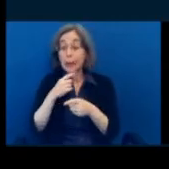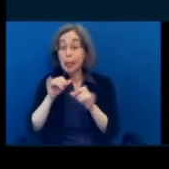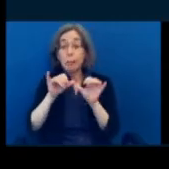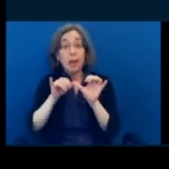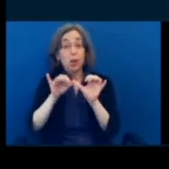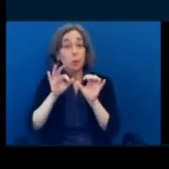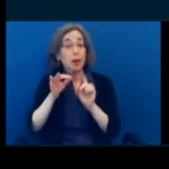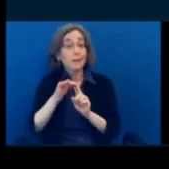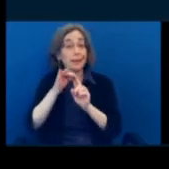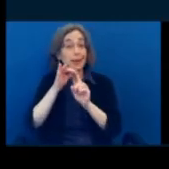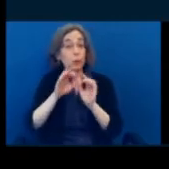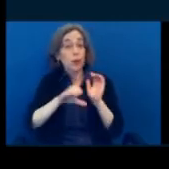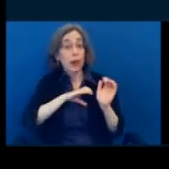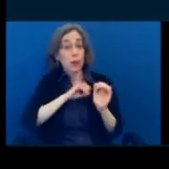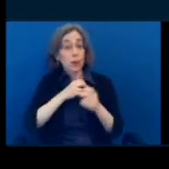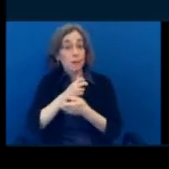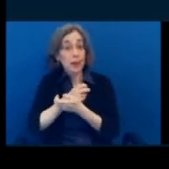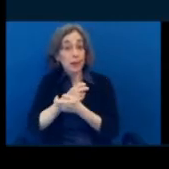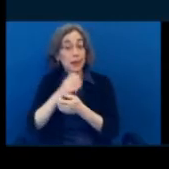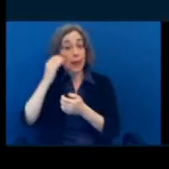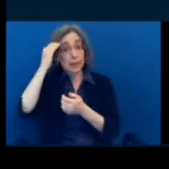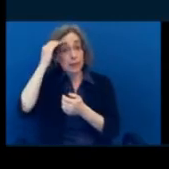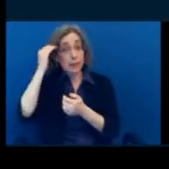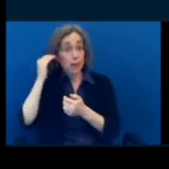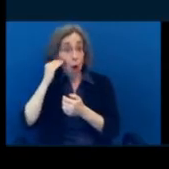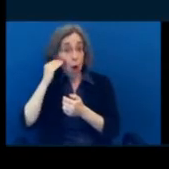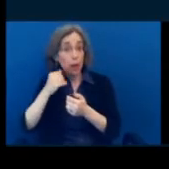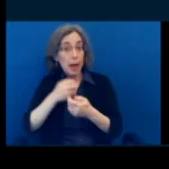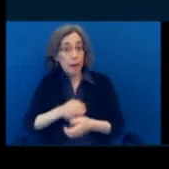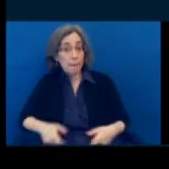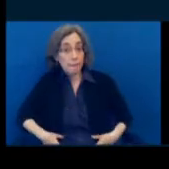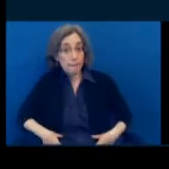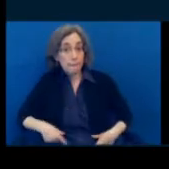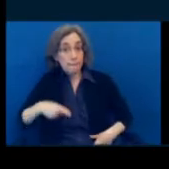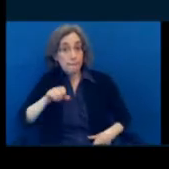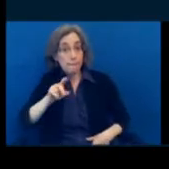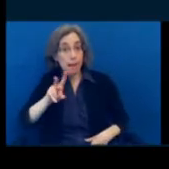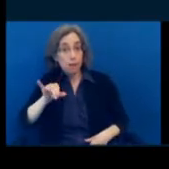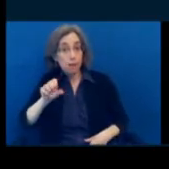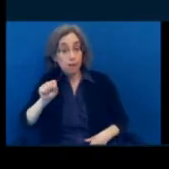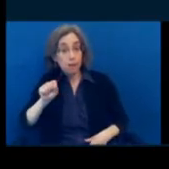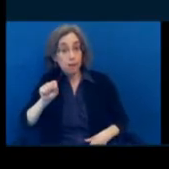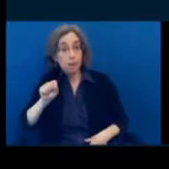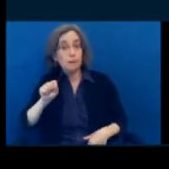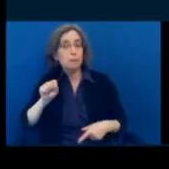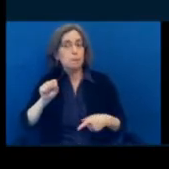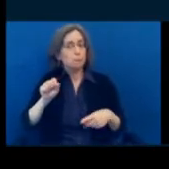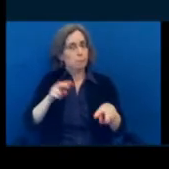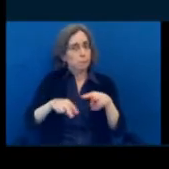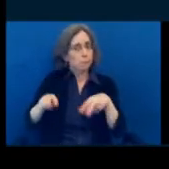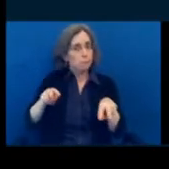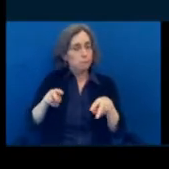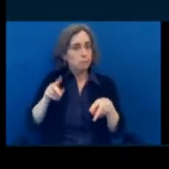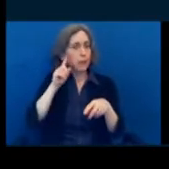OF THE SKELETON AND LED SOME ANATOMISTS TO CONCLUDE THAT WHITE WOMEN RANK BELOW EUROPEAN MEN AND SHE CONTINUED IN TERMS